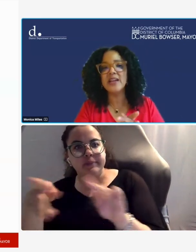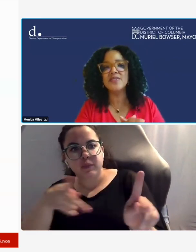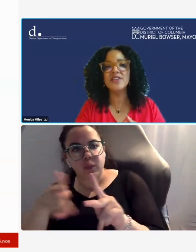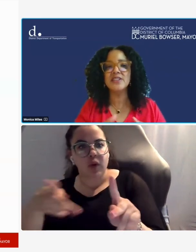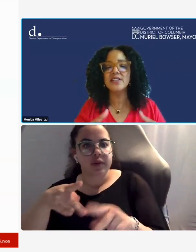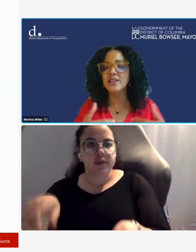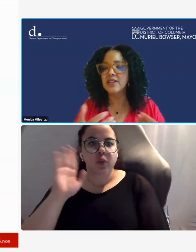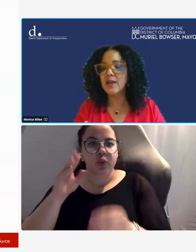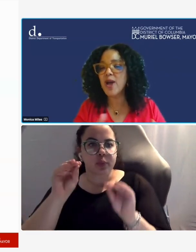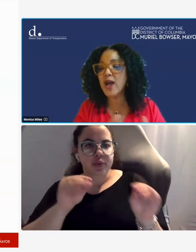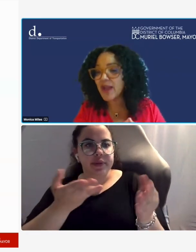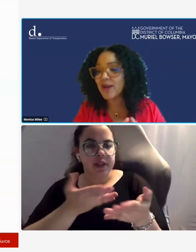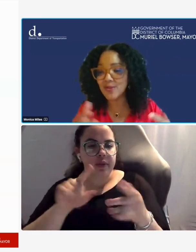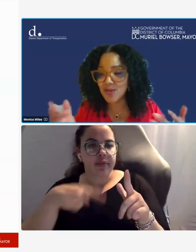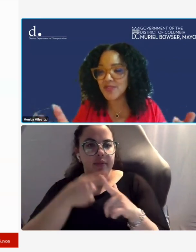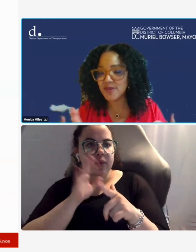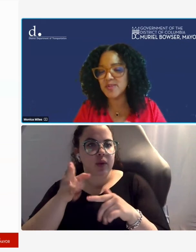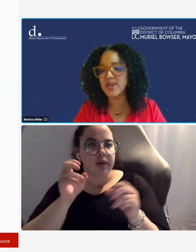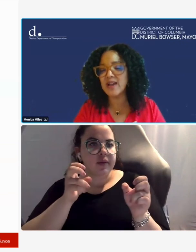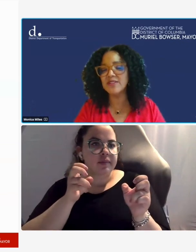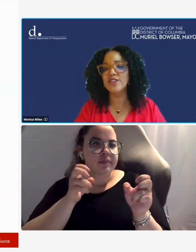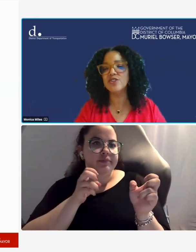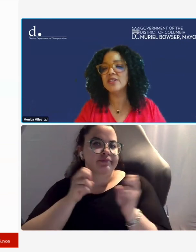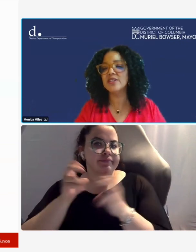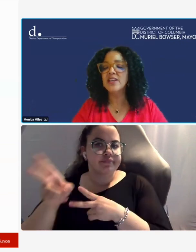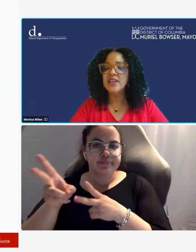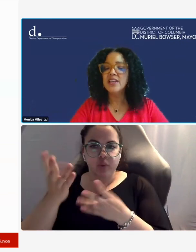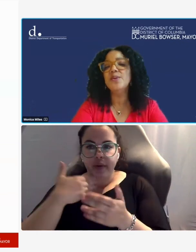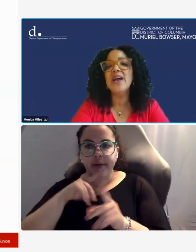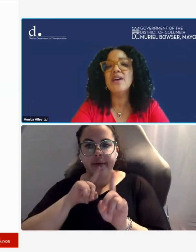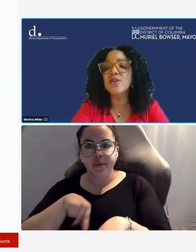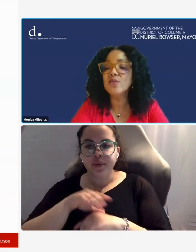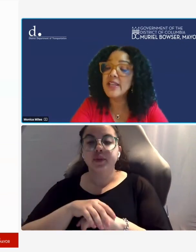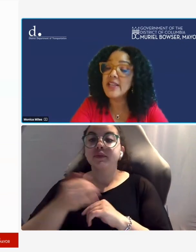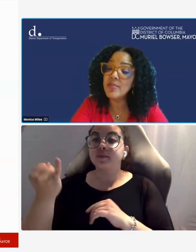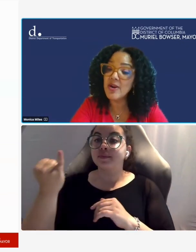then it's going to pop out what the reasonable compensation is if you have a related party